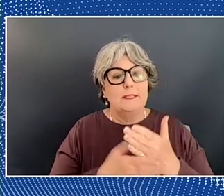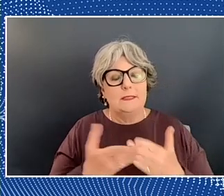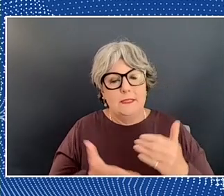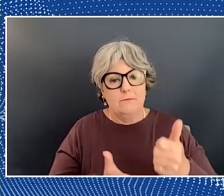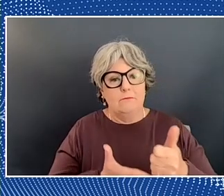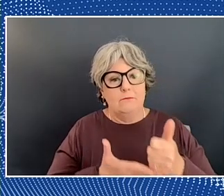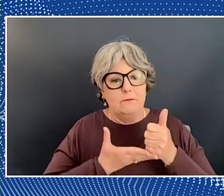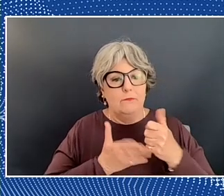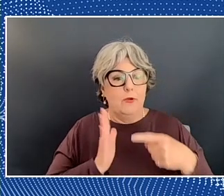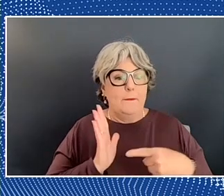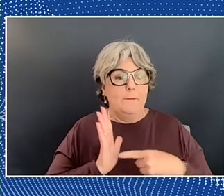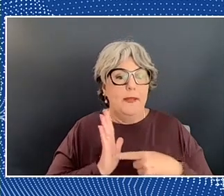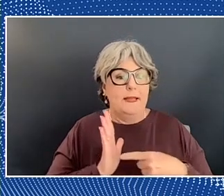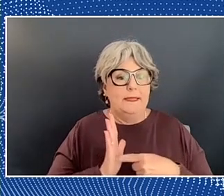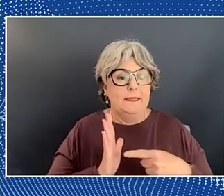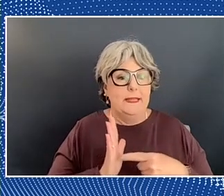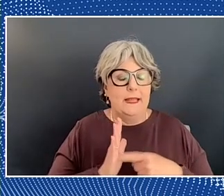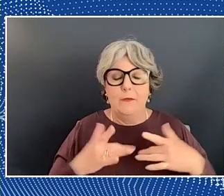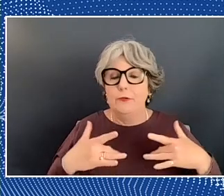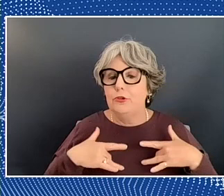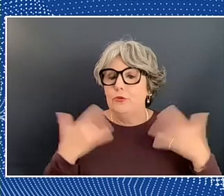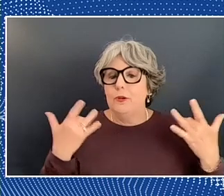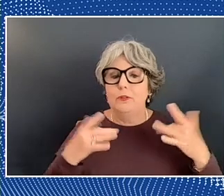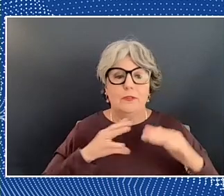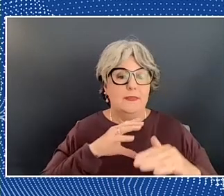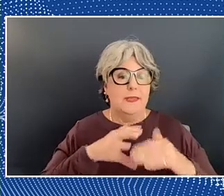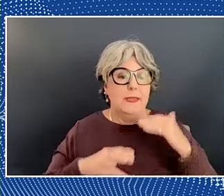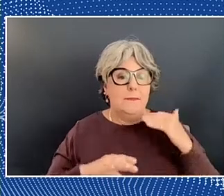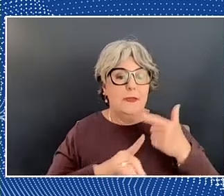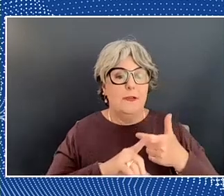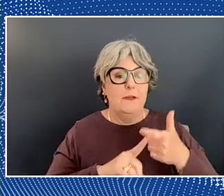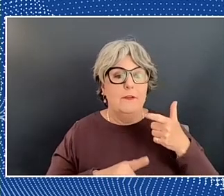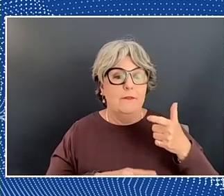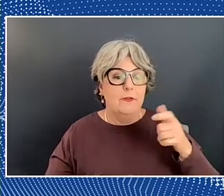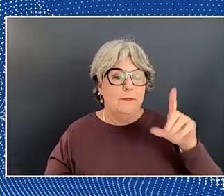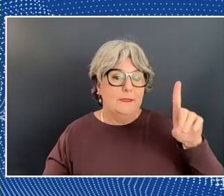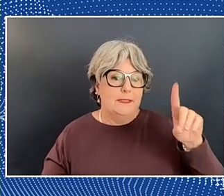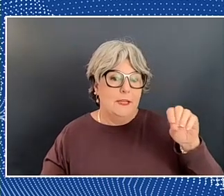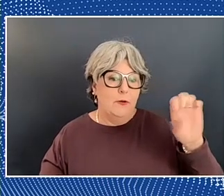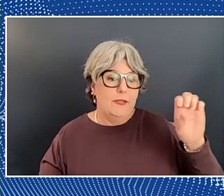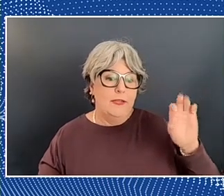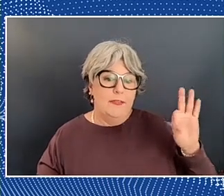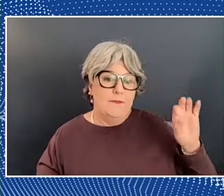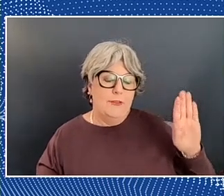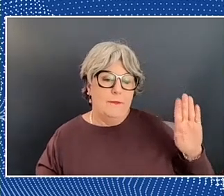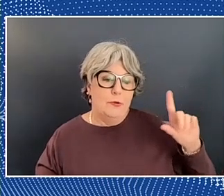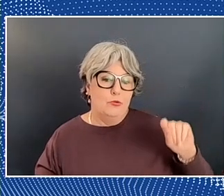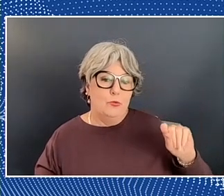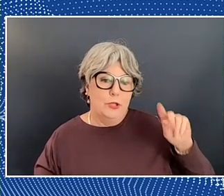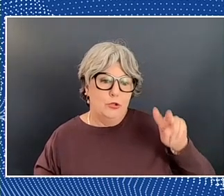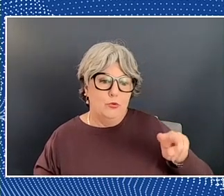debt. I was thrilled to get the email from the DOE in February 2022, telling me that